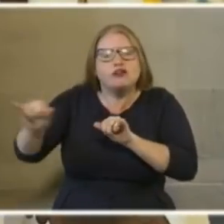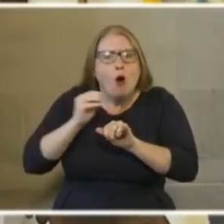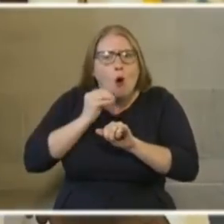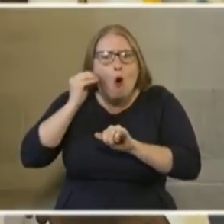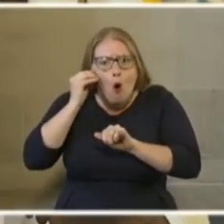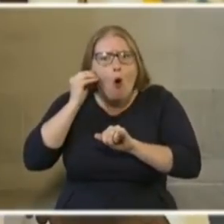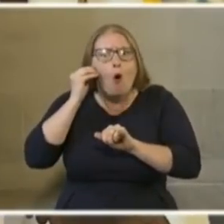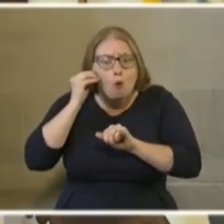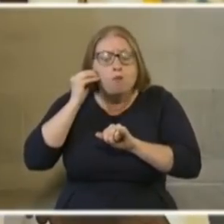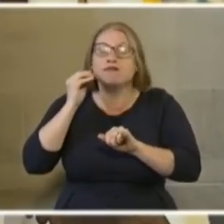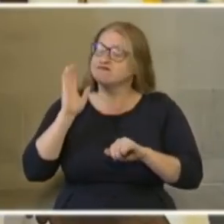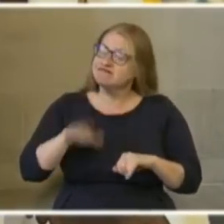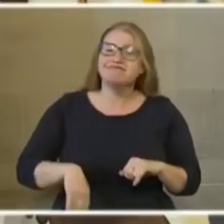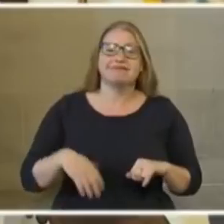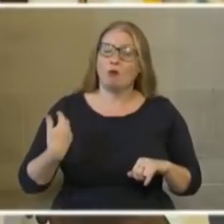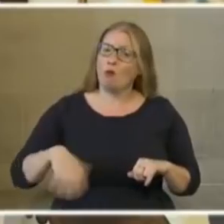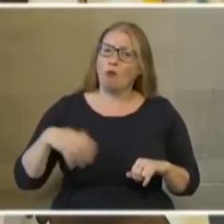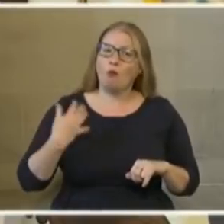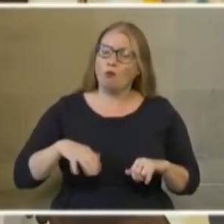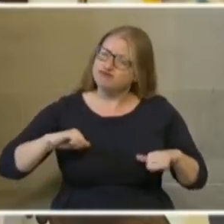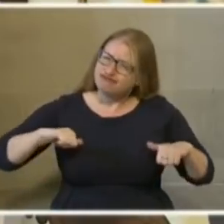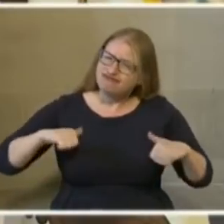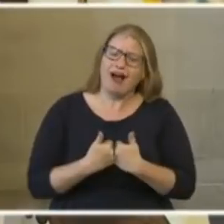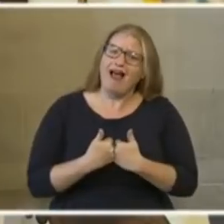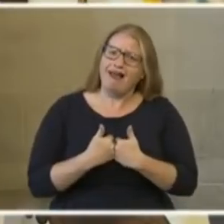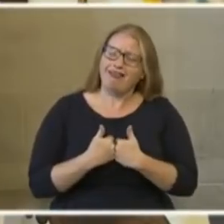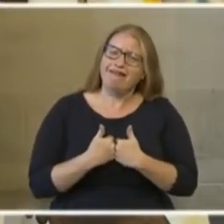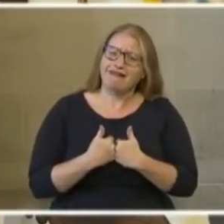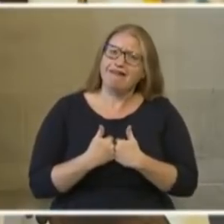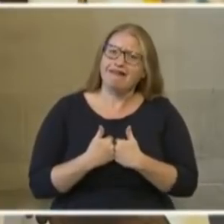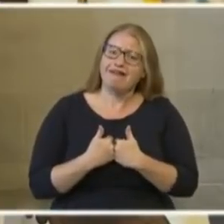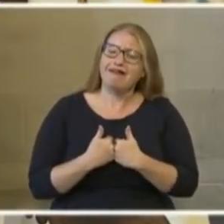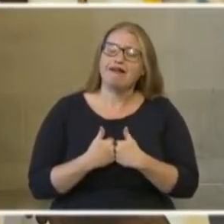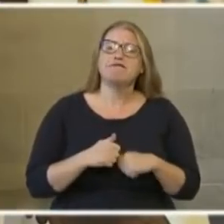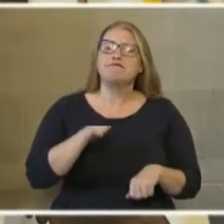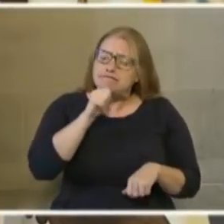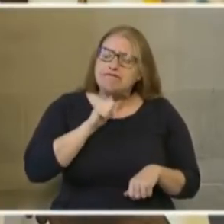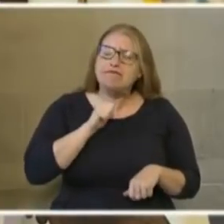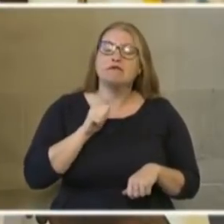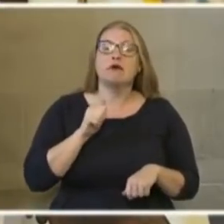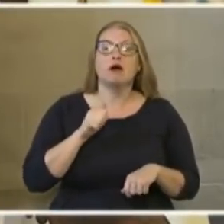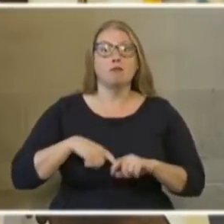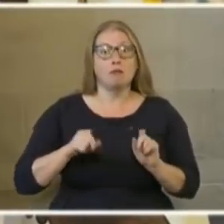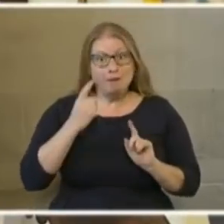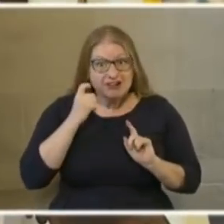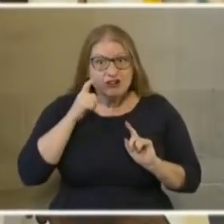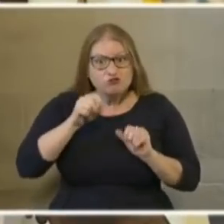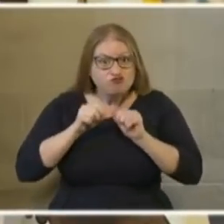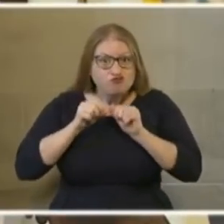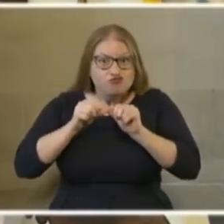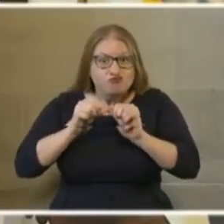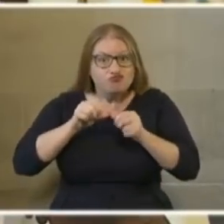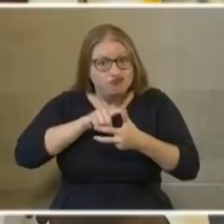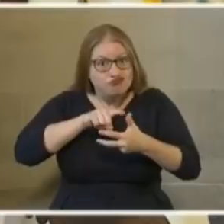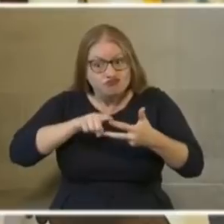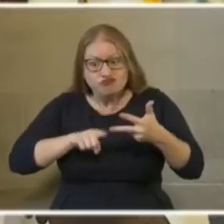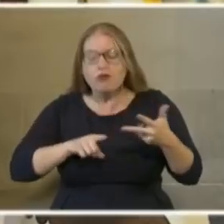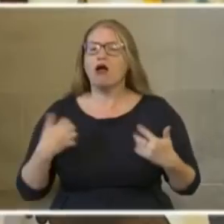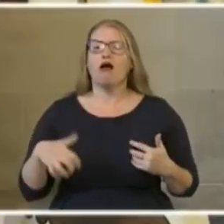BEEN WEARING YOUR MASKS, SOCIAL DISTANCING, WASHING YOUR HANDS, AND STAYING HOME IN MOST CASES, EVEN THOUGH I KNOW IT HAS BEEN